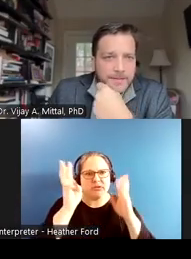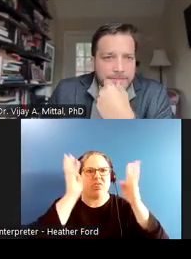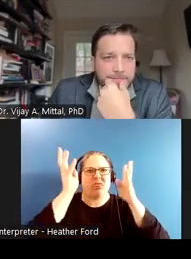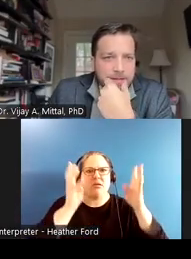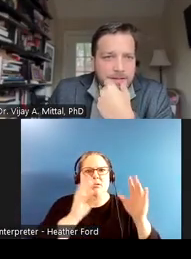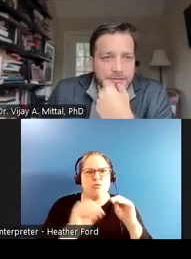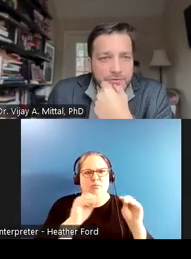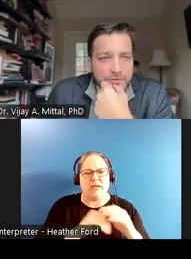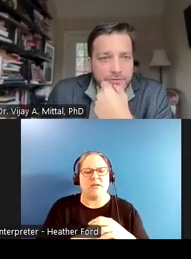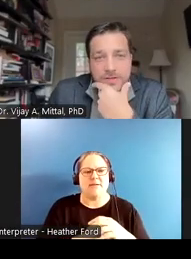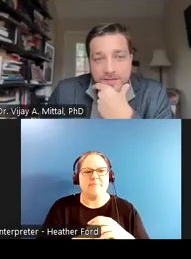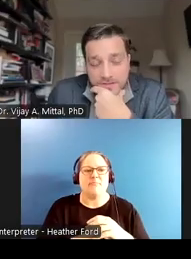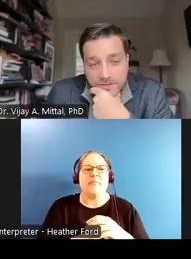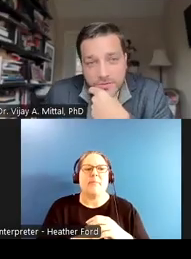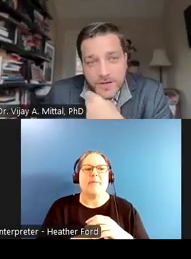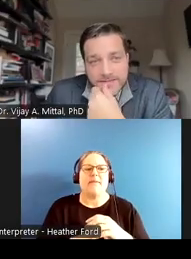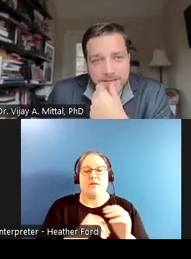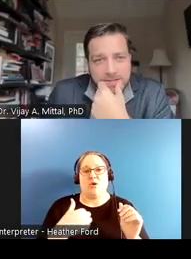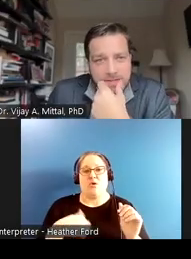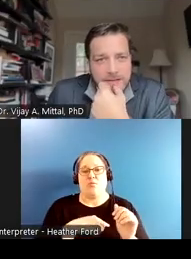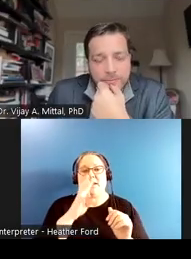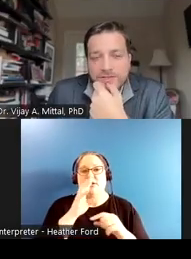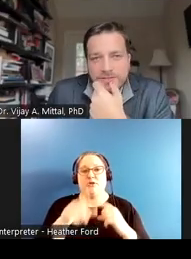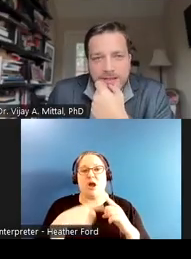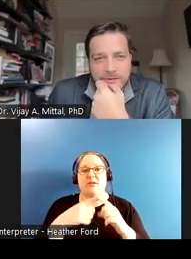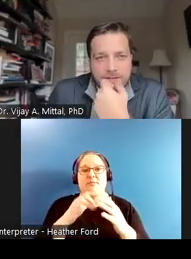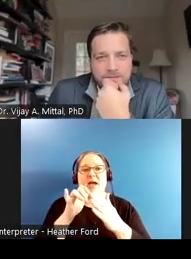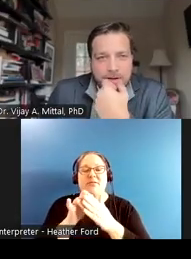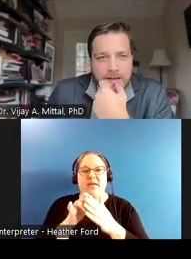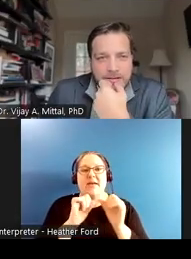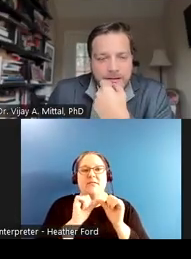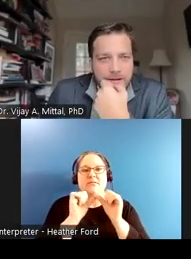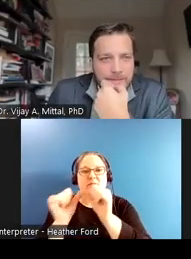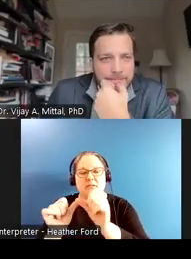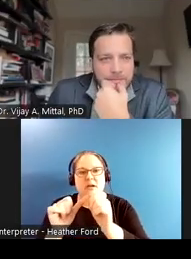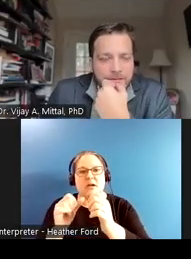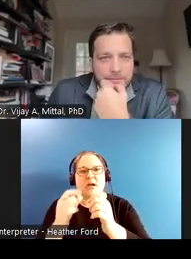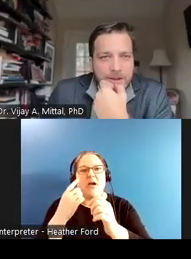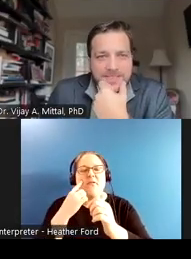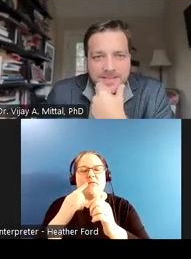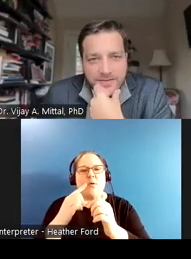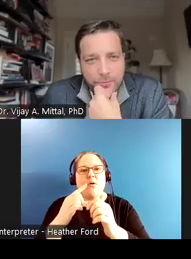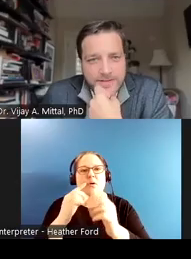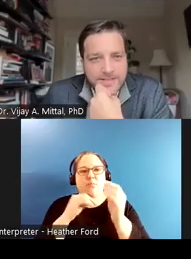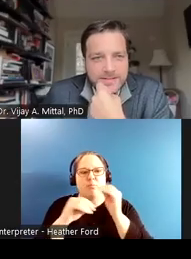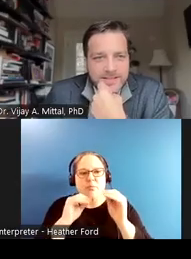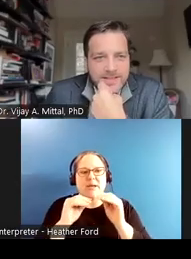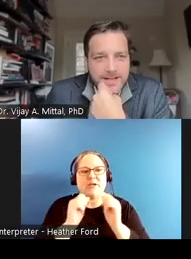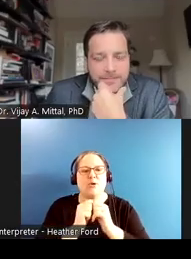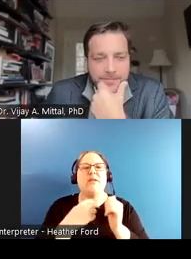um the duration of the initial consonant which is calculated by um parameizing the voice onset time